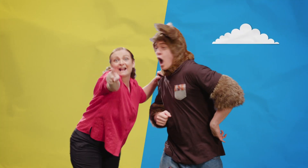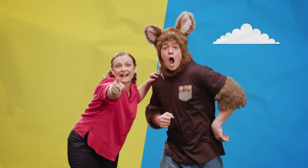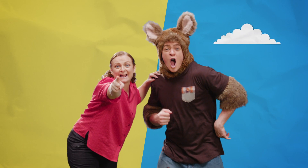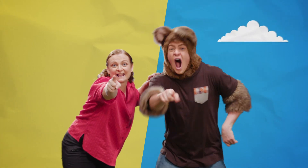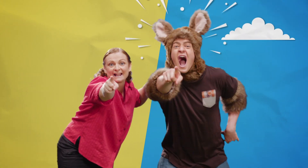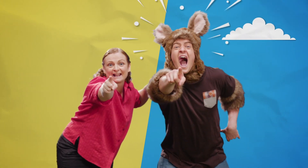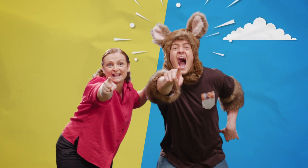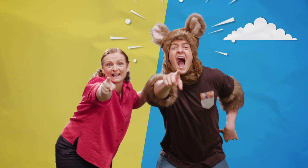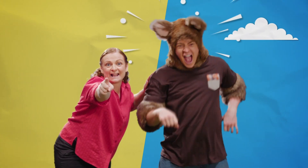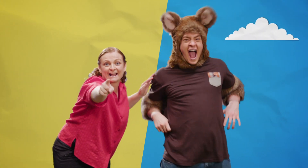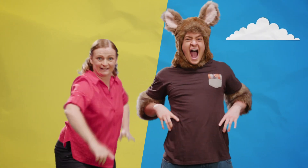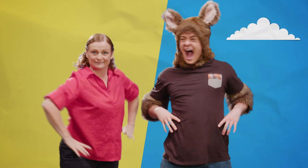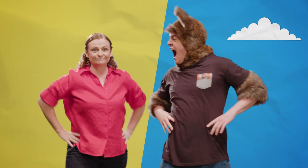Huh? Look!